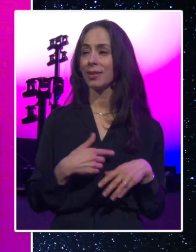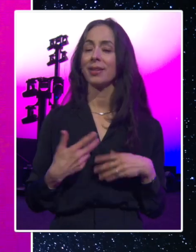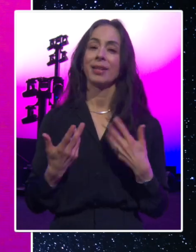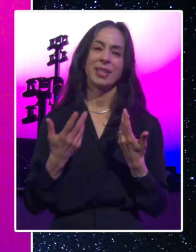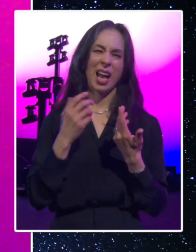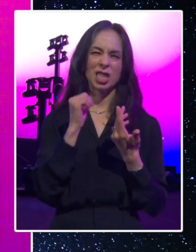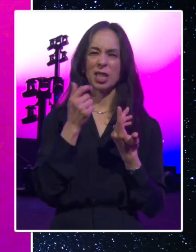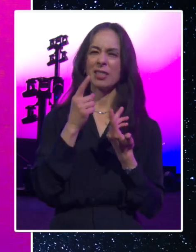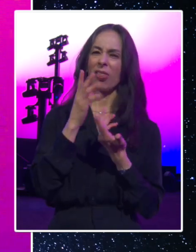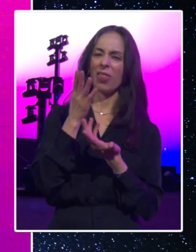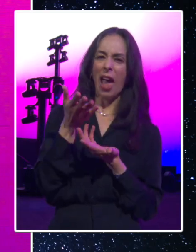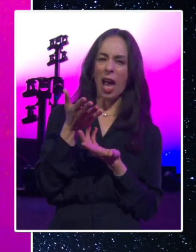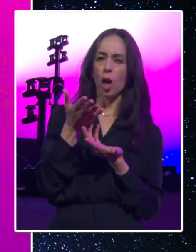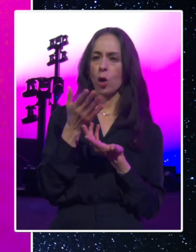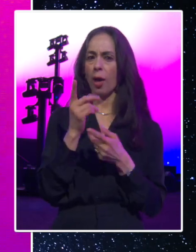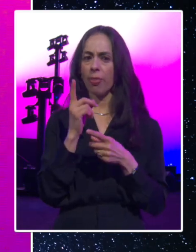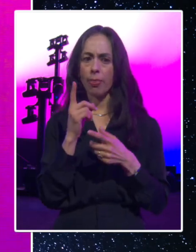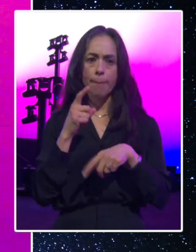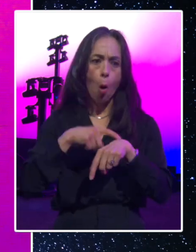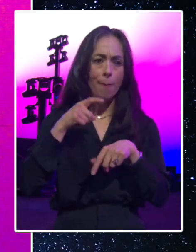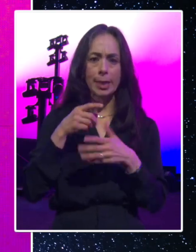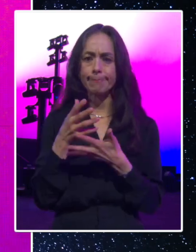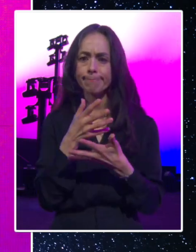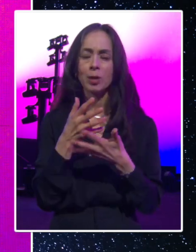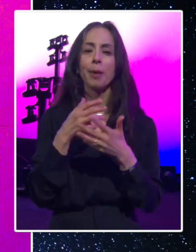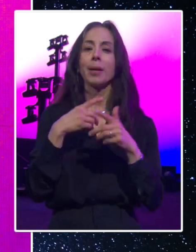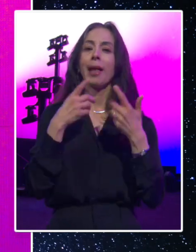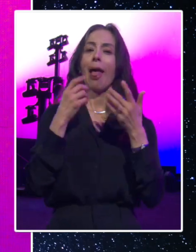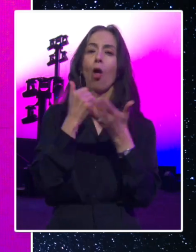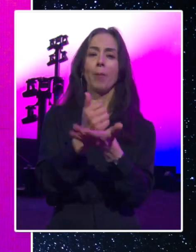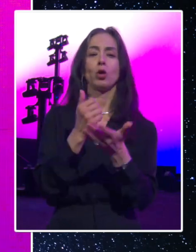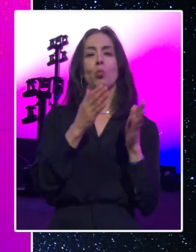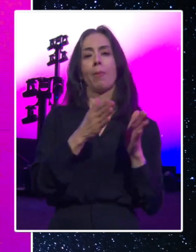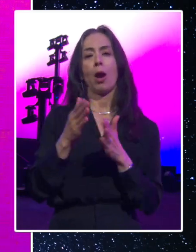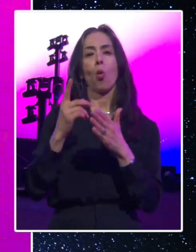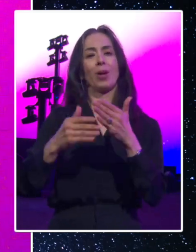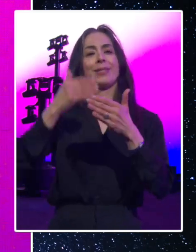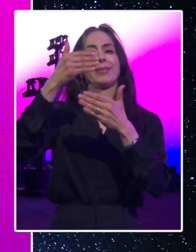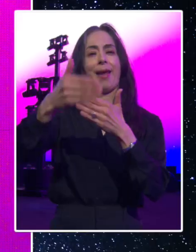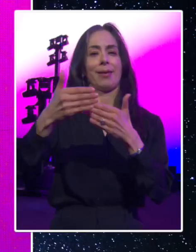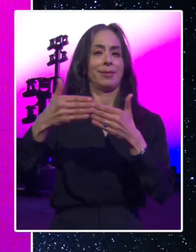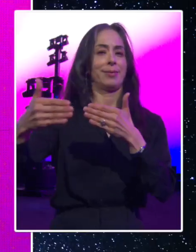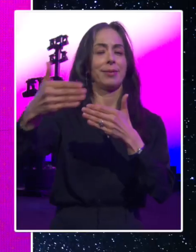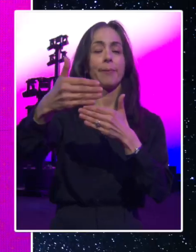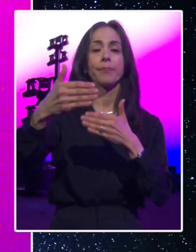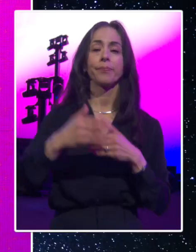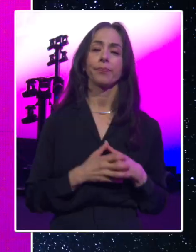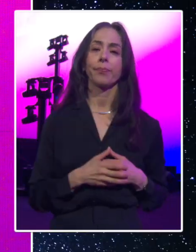Being there not just in the moment, but helping you prepare what is next.